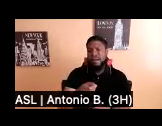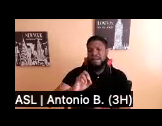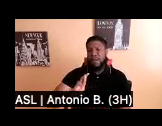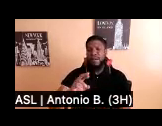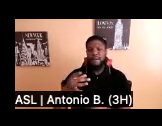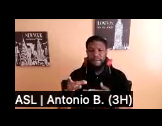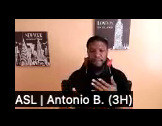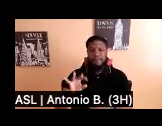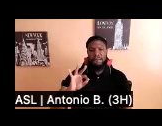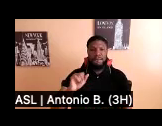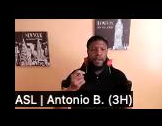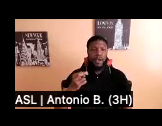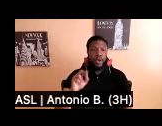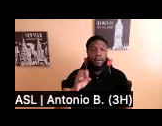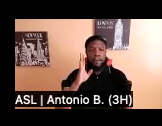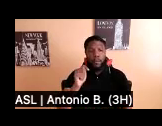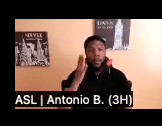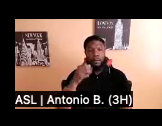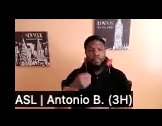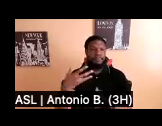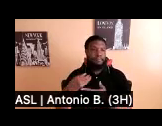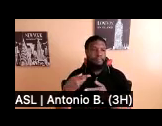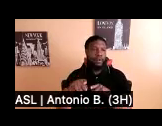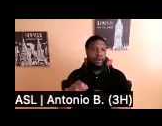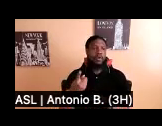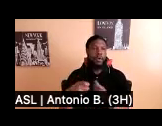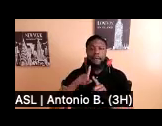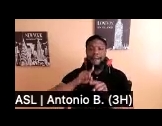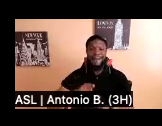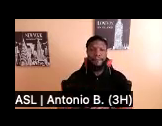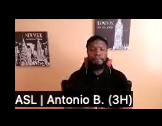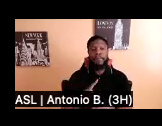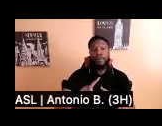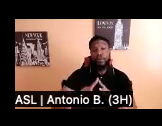but I started by analyzing certain types of comments made by the three groups and what their